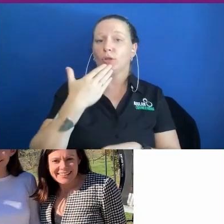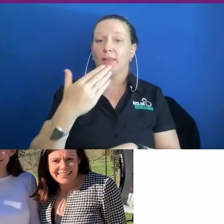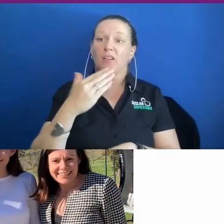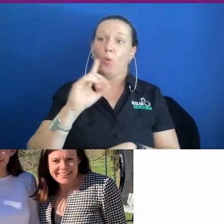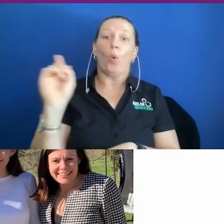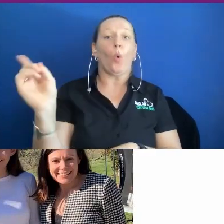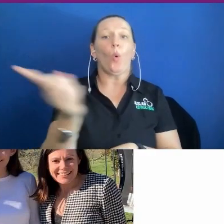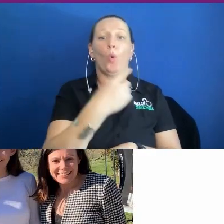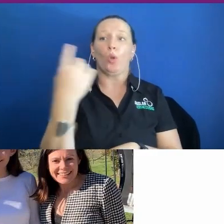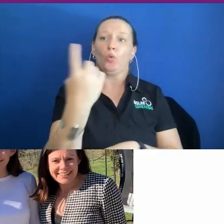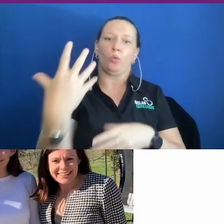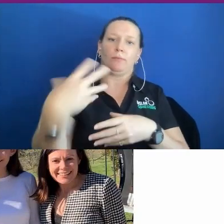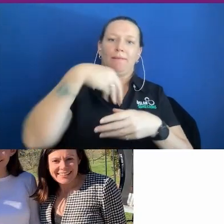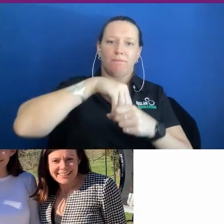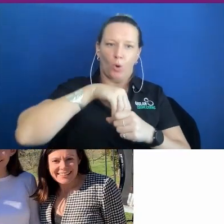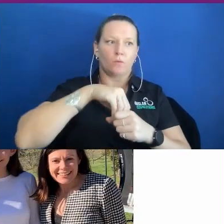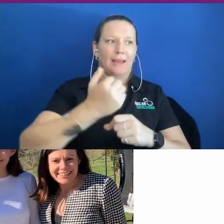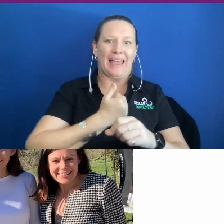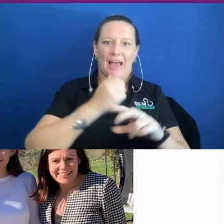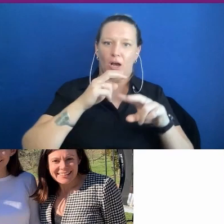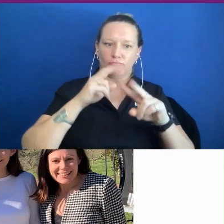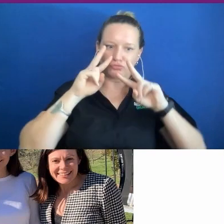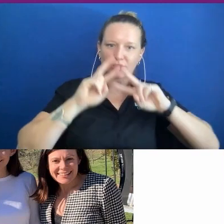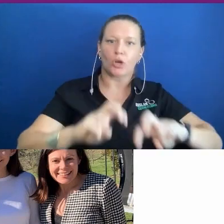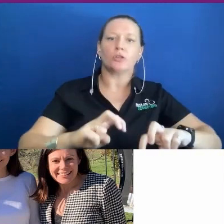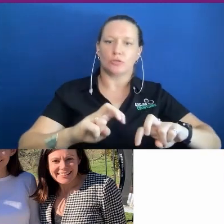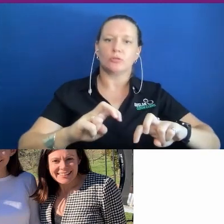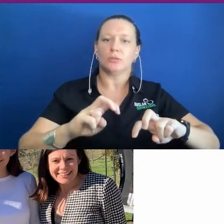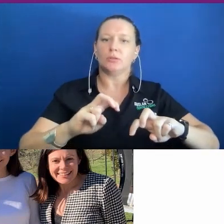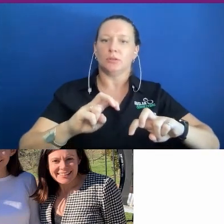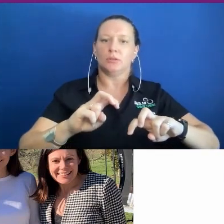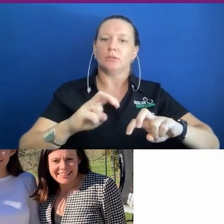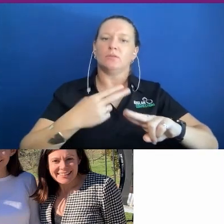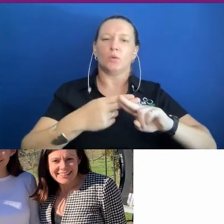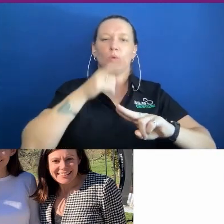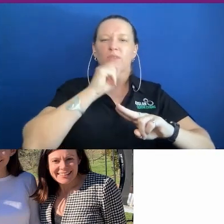have been involved in any of our research studies across the speech and language CRE. I'd like to